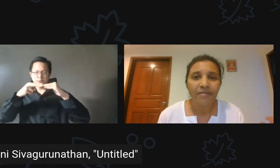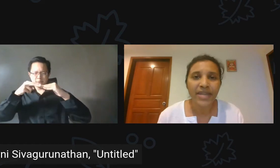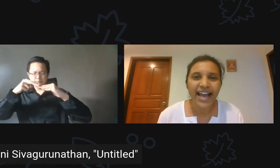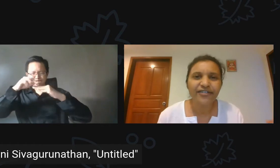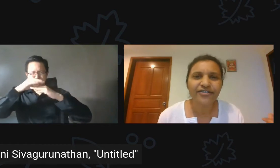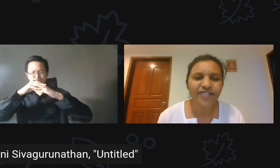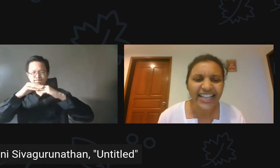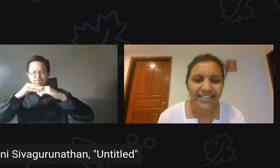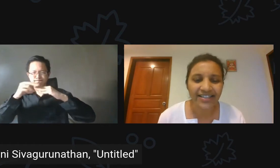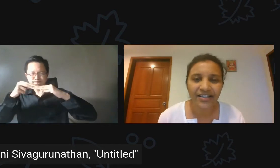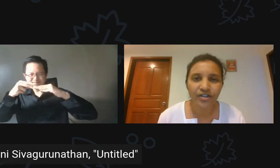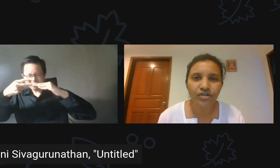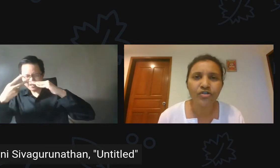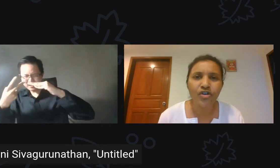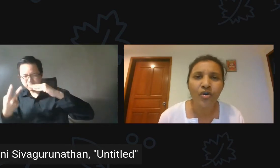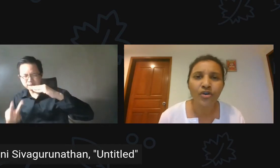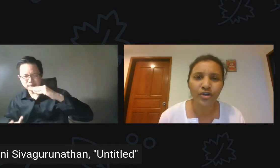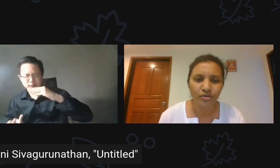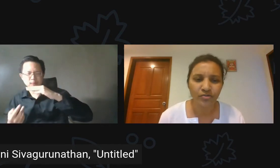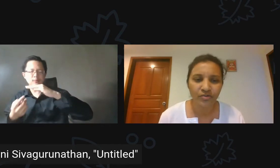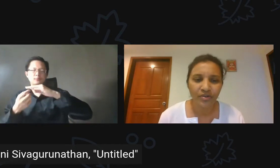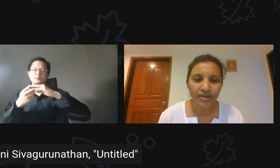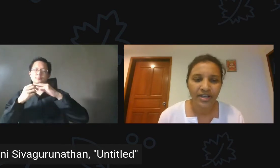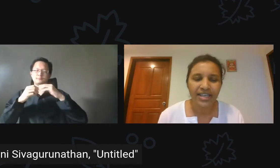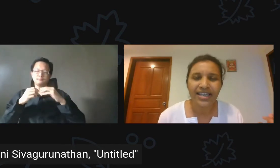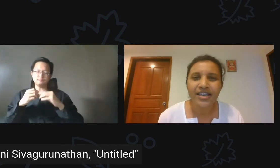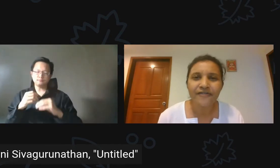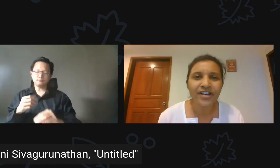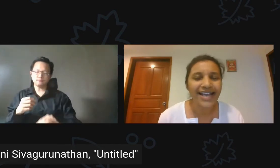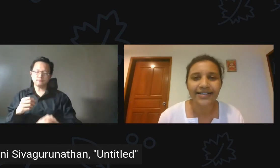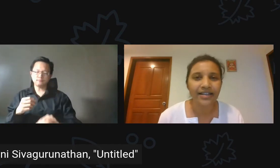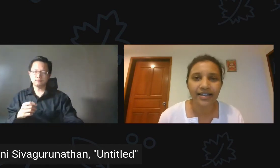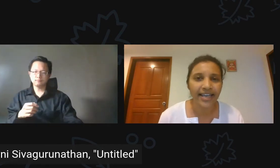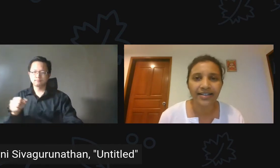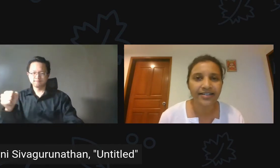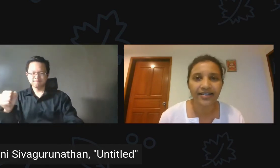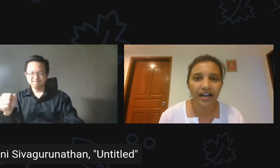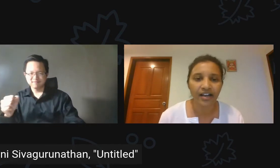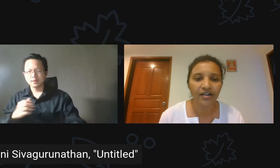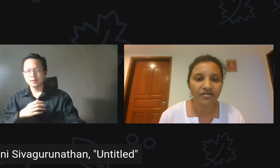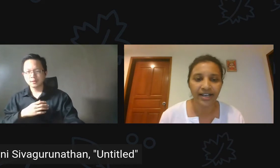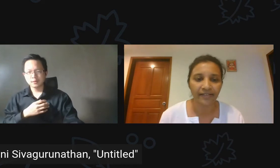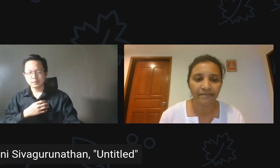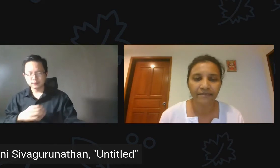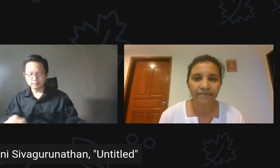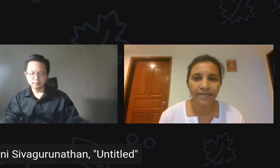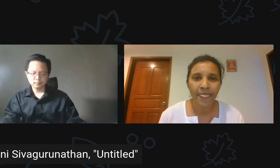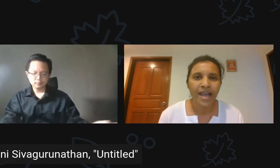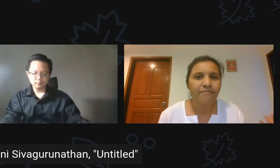May I fight to know you even as the gates are closing.